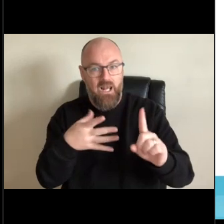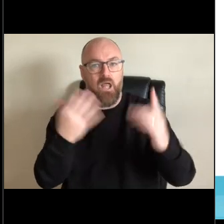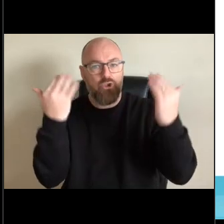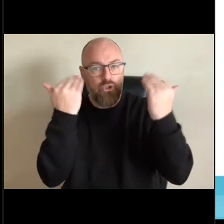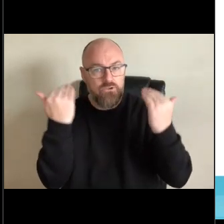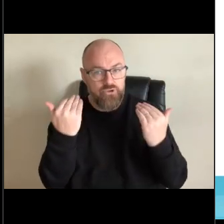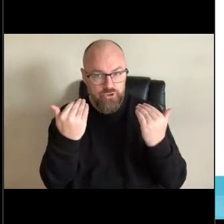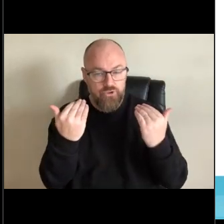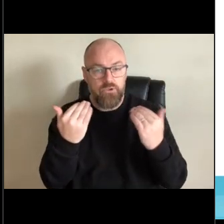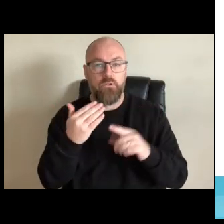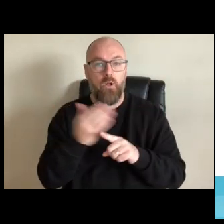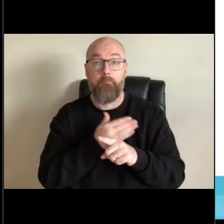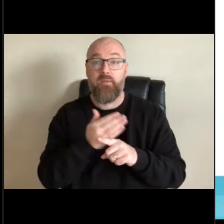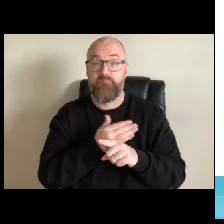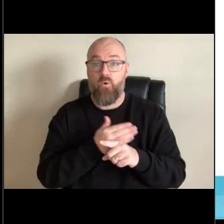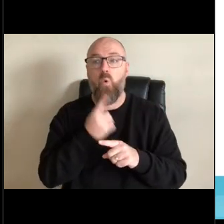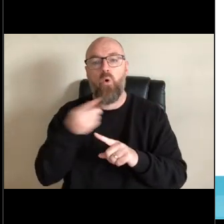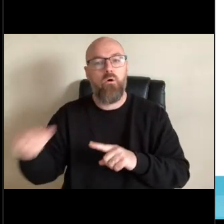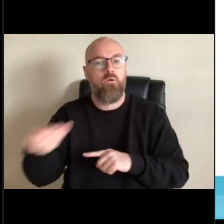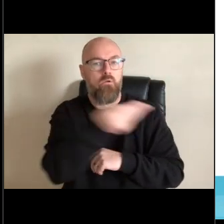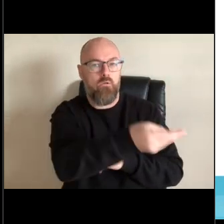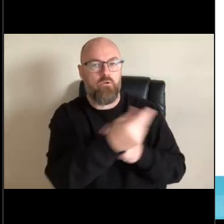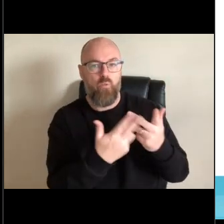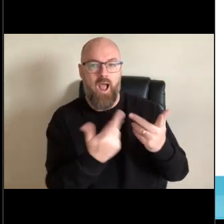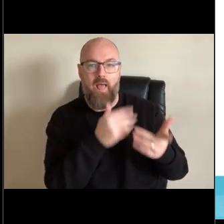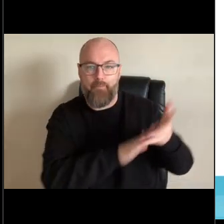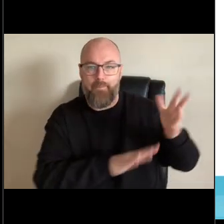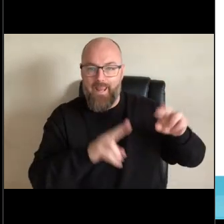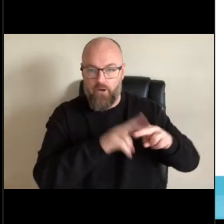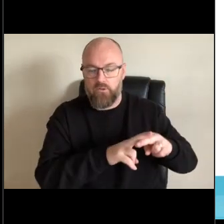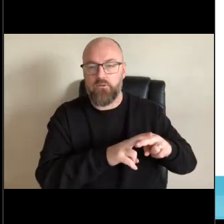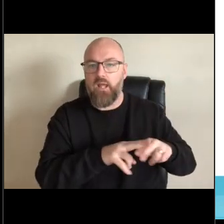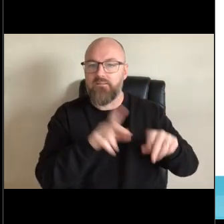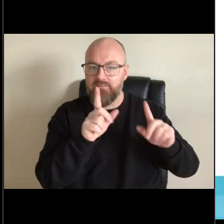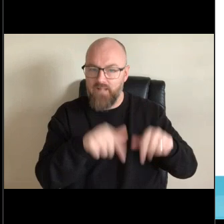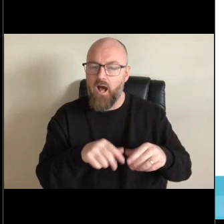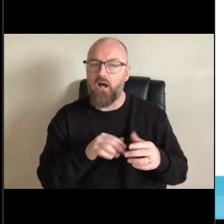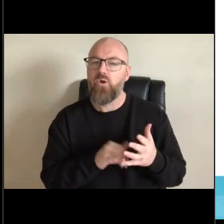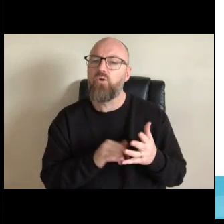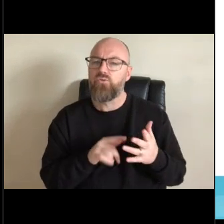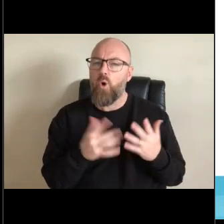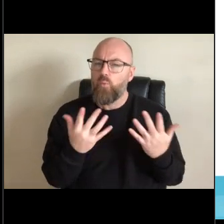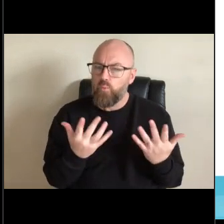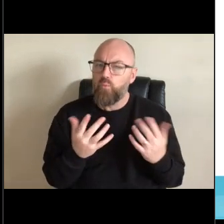then serve it on the other party and start it properly so that is um I think what is going to